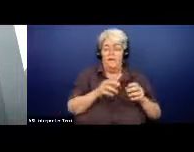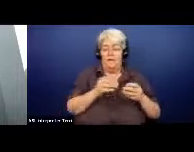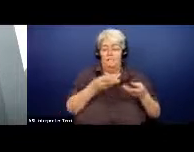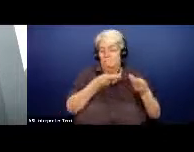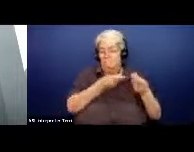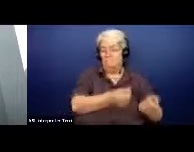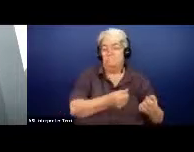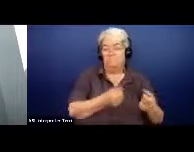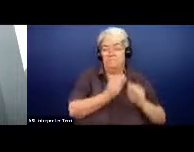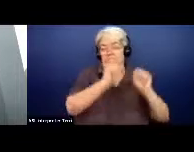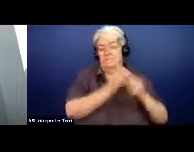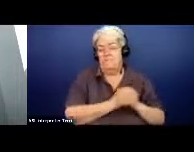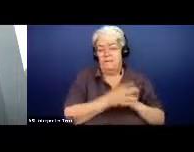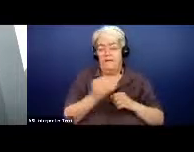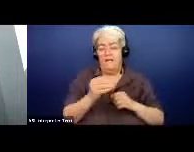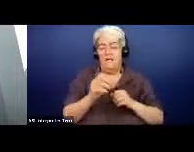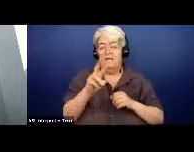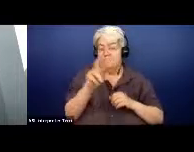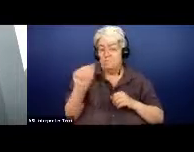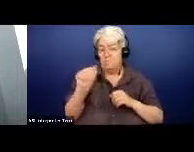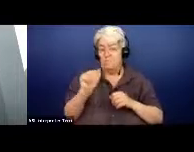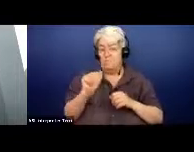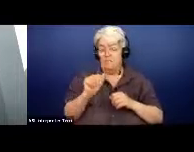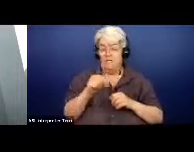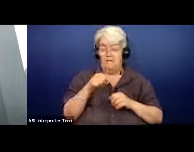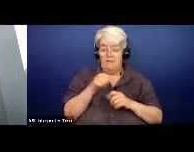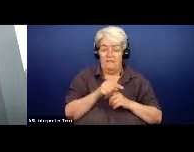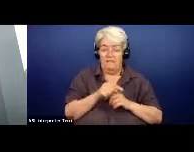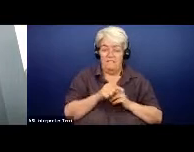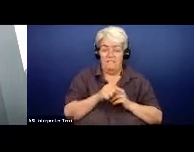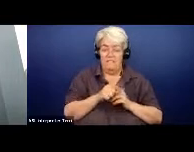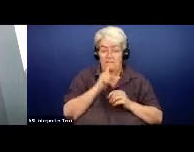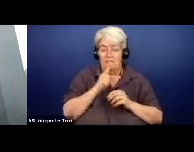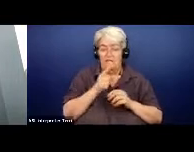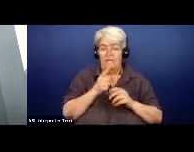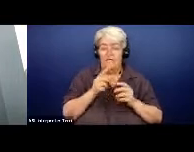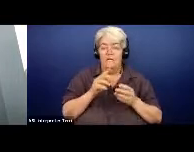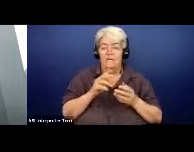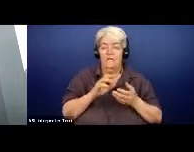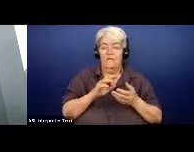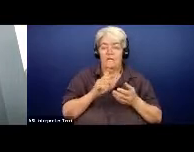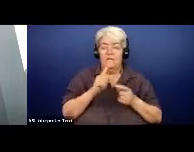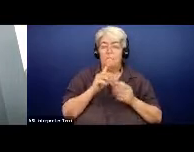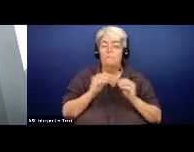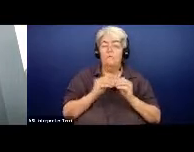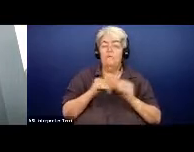the State of Virginia has increased more than 800 people living in their own apartments